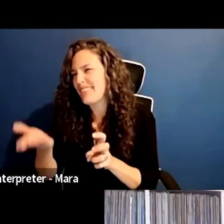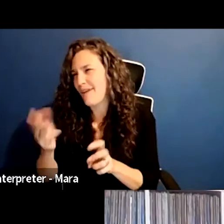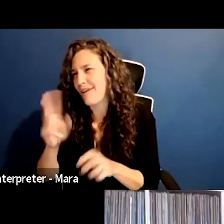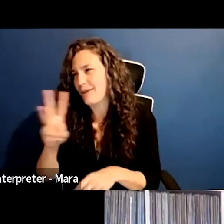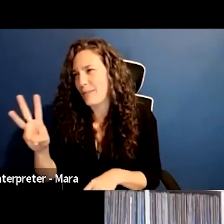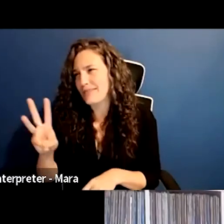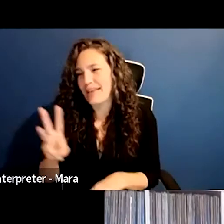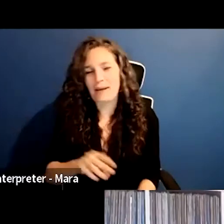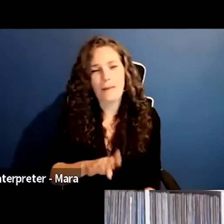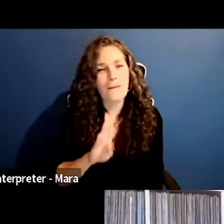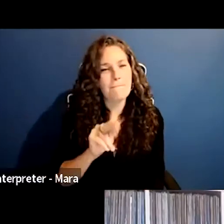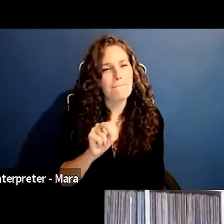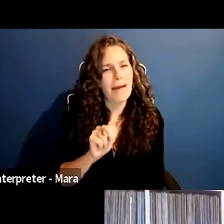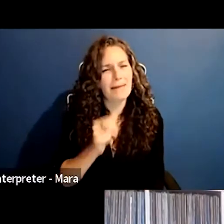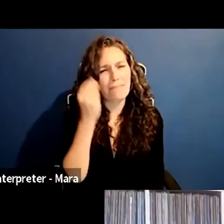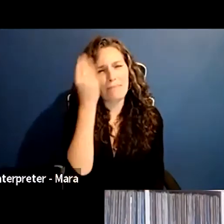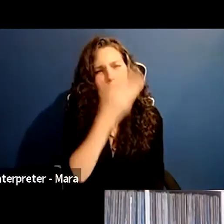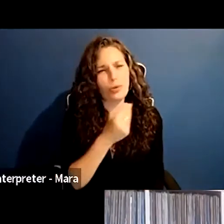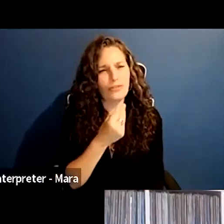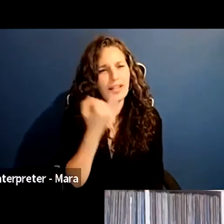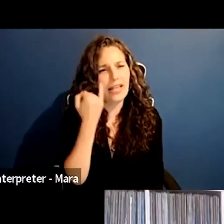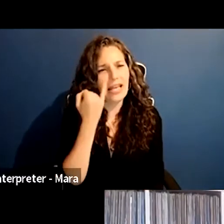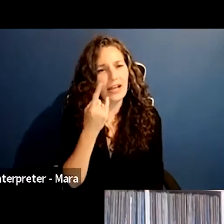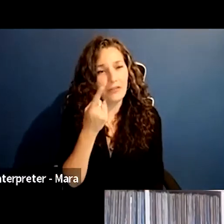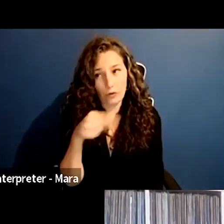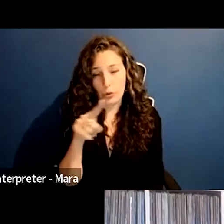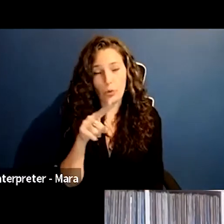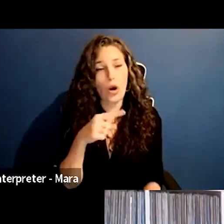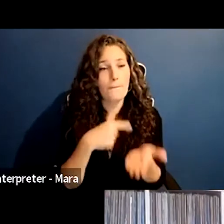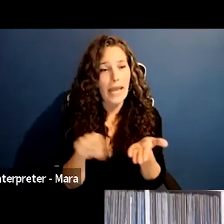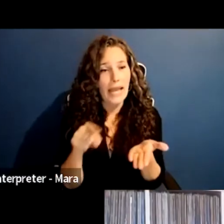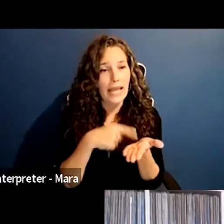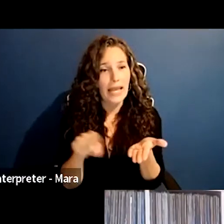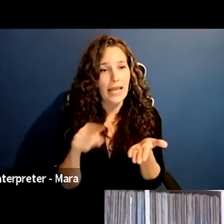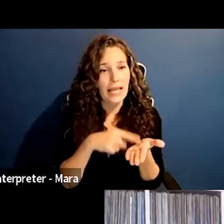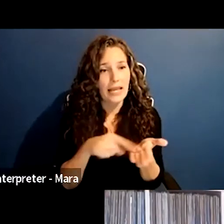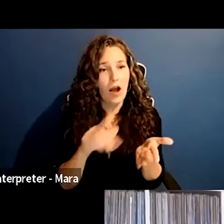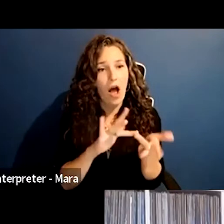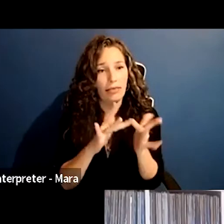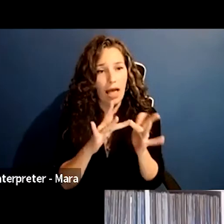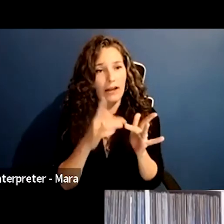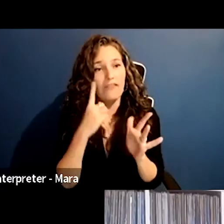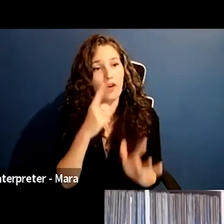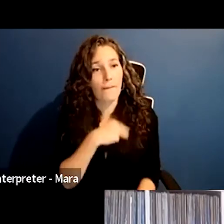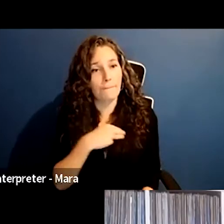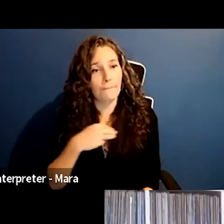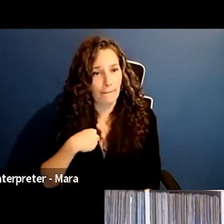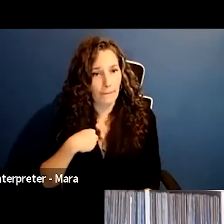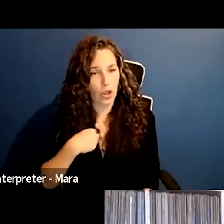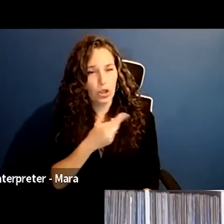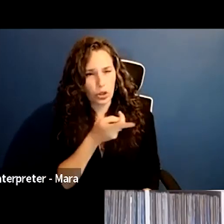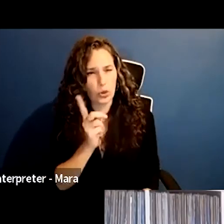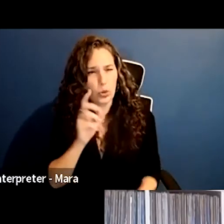for any members who are paying your dues online, there's a portion there where you can always donate